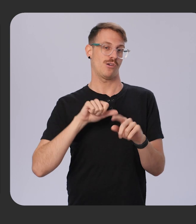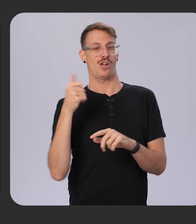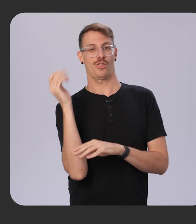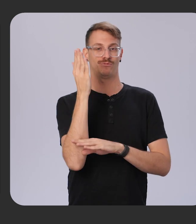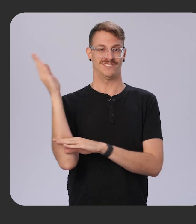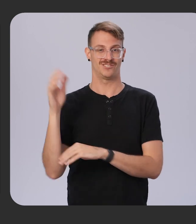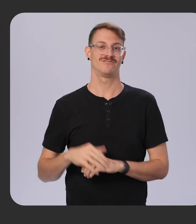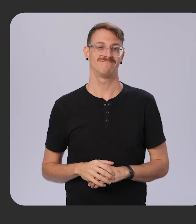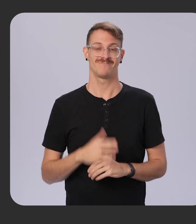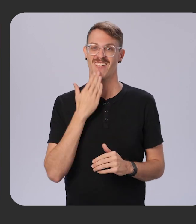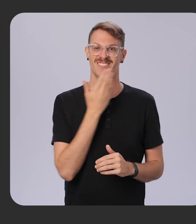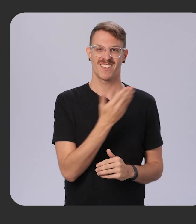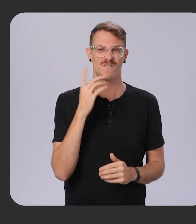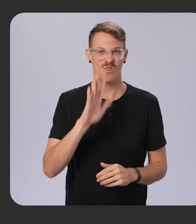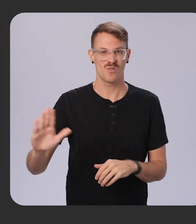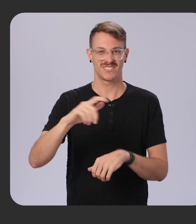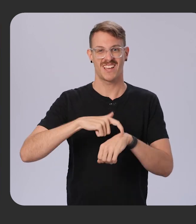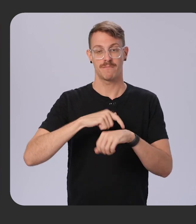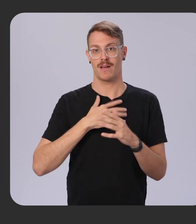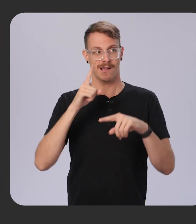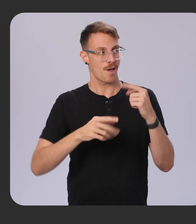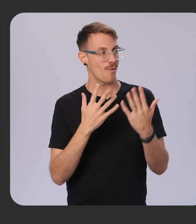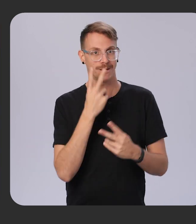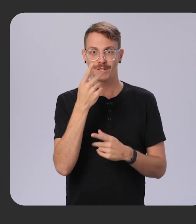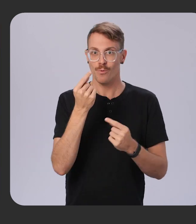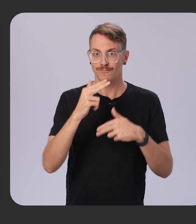Thank you so much for your time. And I can't wait to see what you build next.